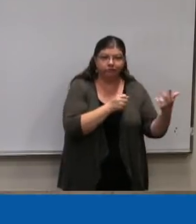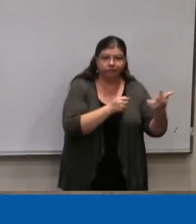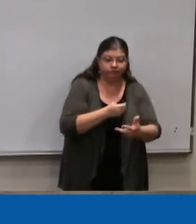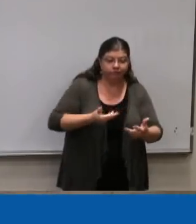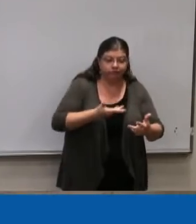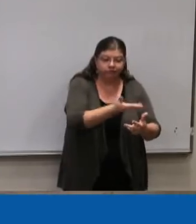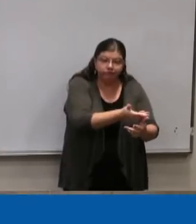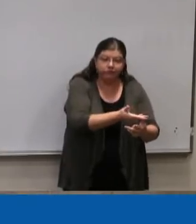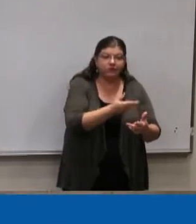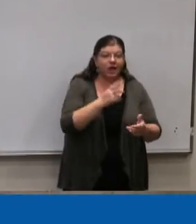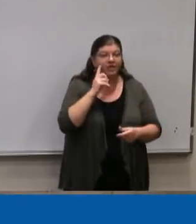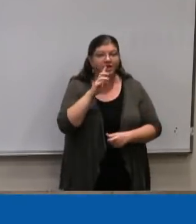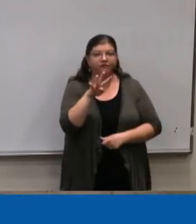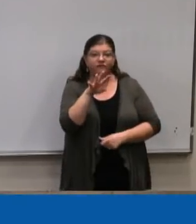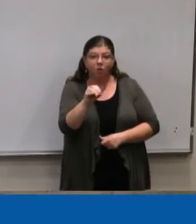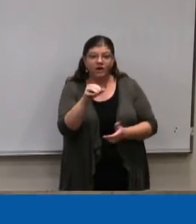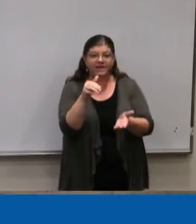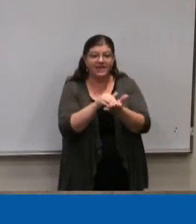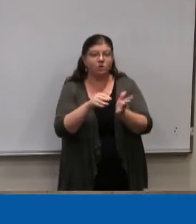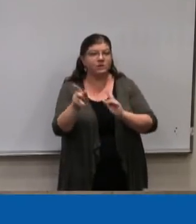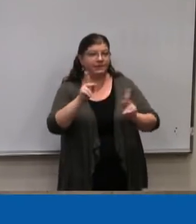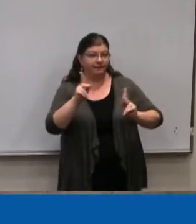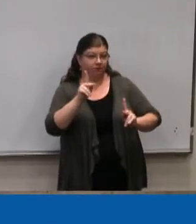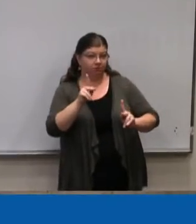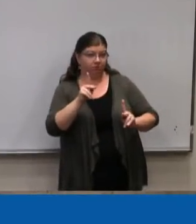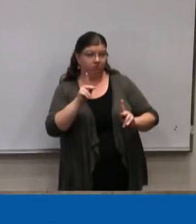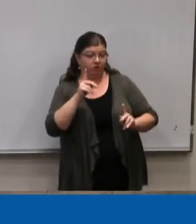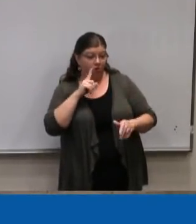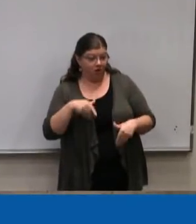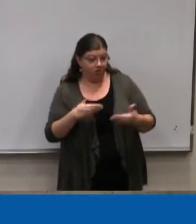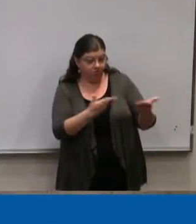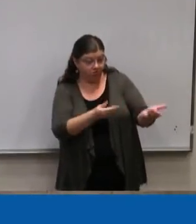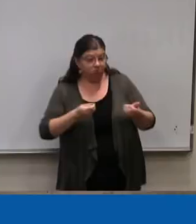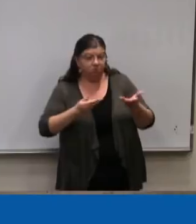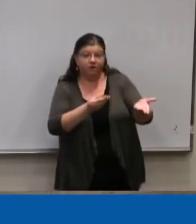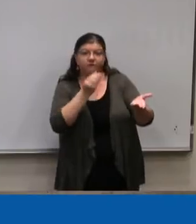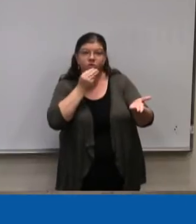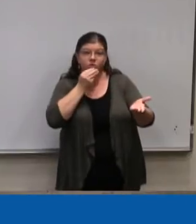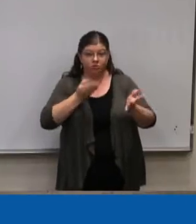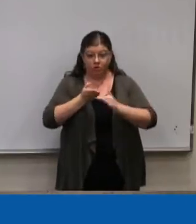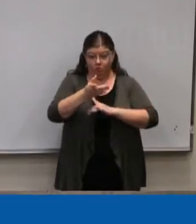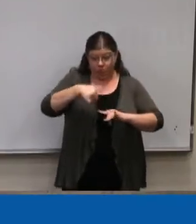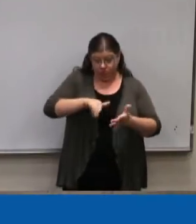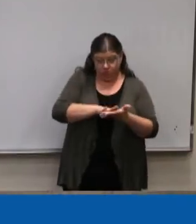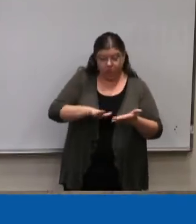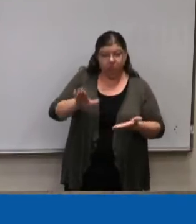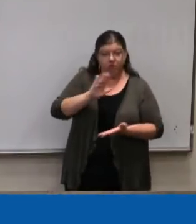like 40,000 people that have had food in their house because our students and the staff that work